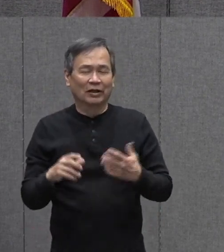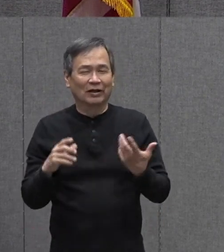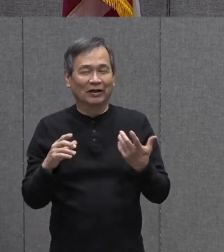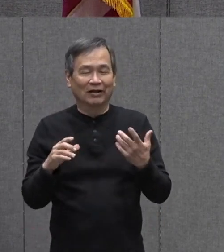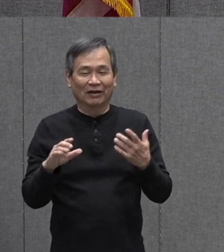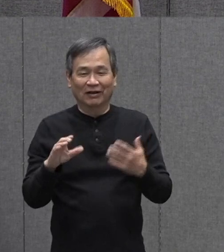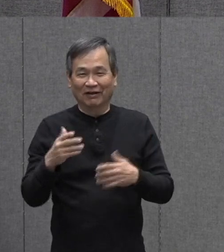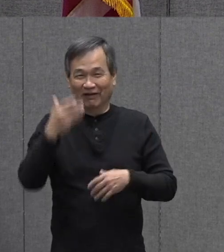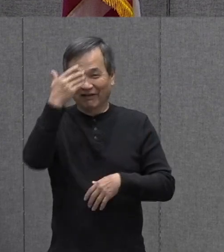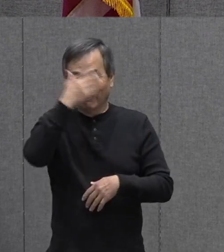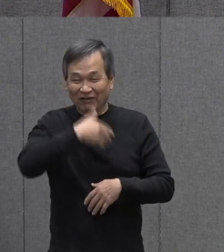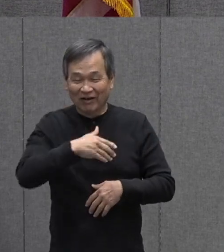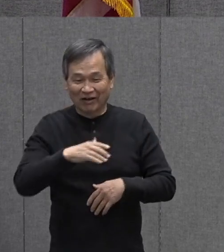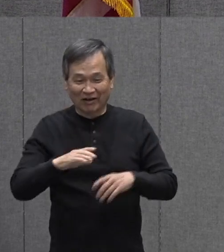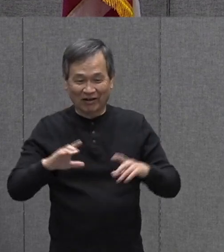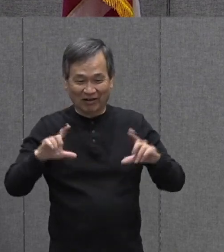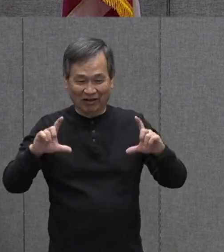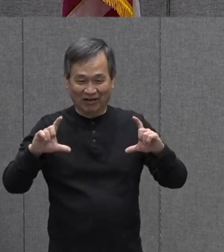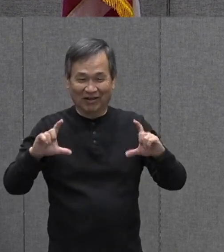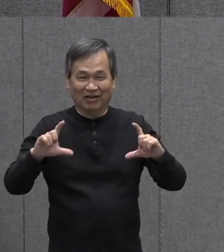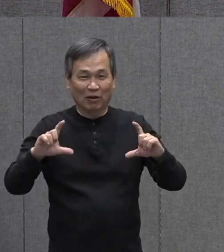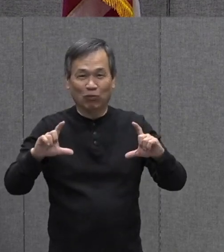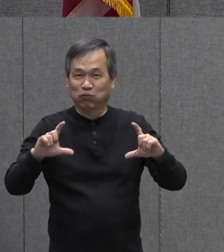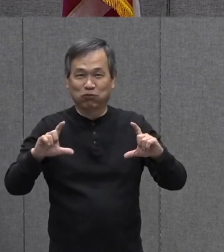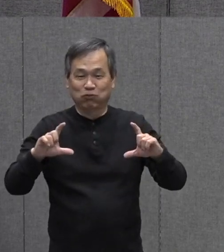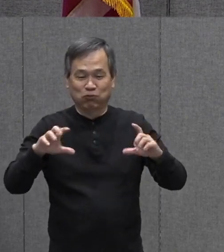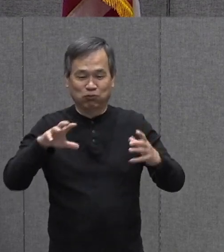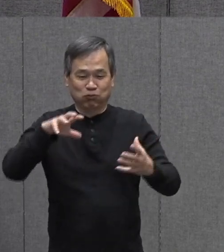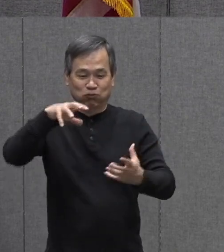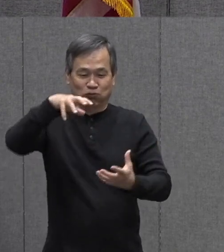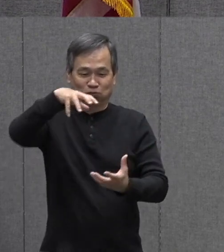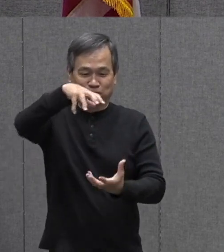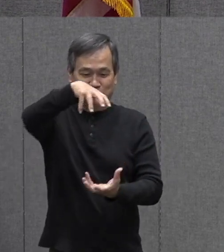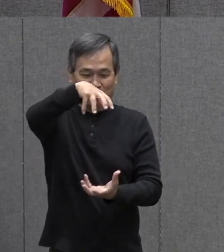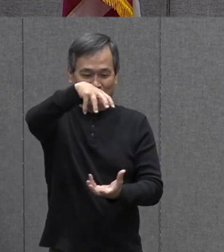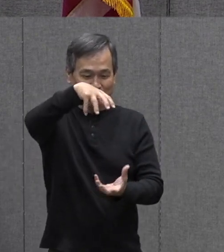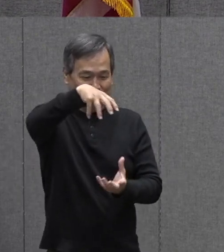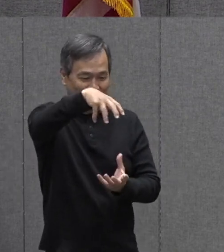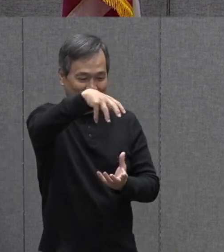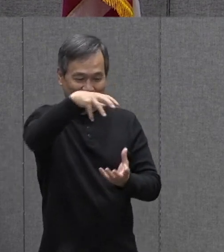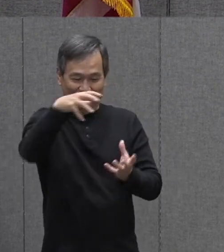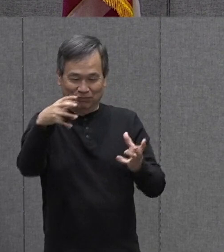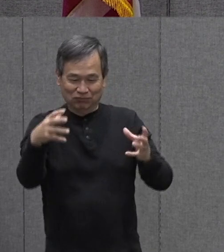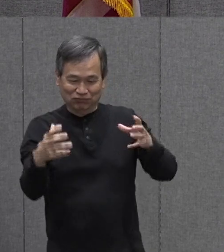It's big and it's a round, it's a sphere, and all I can really draw here is a circle,